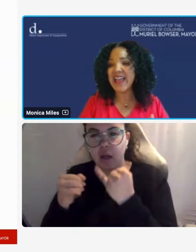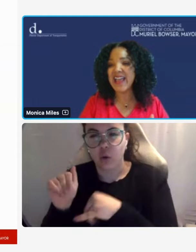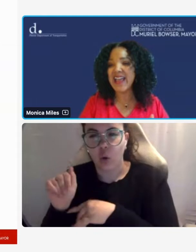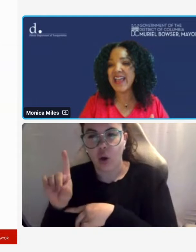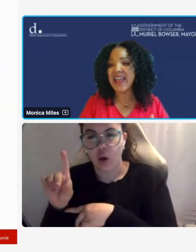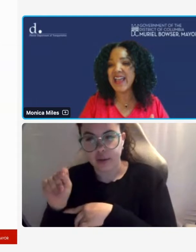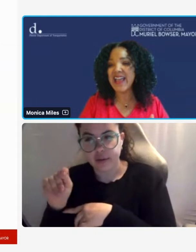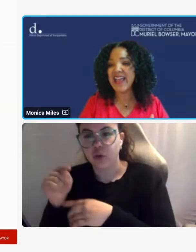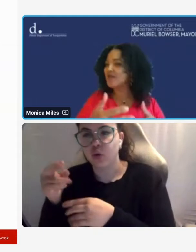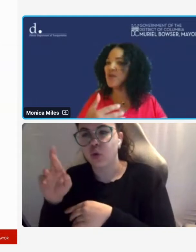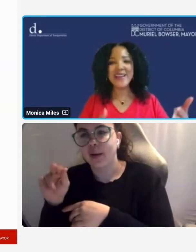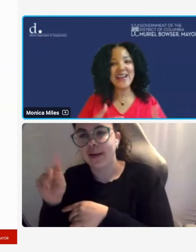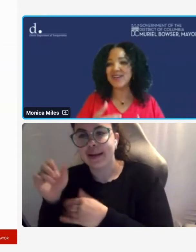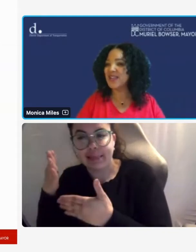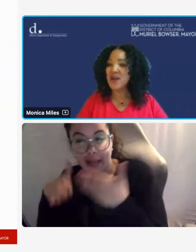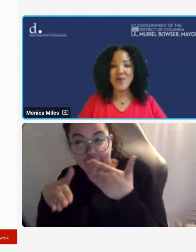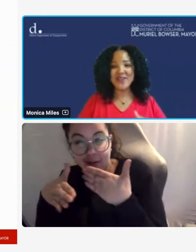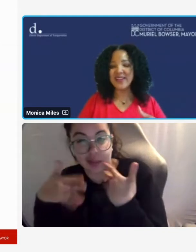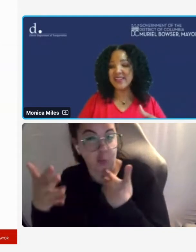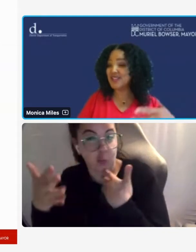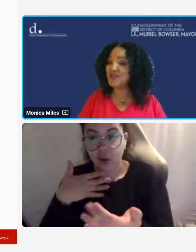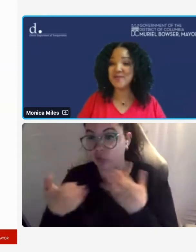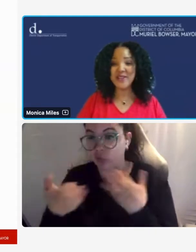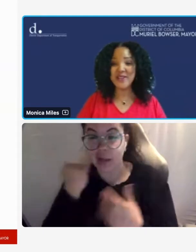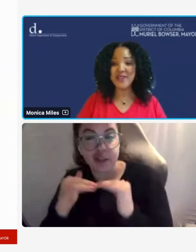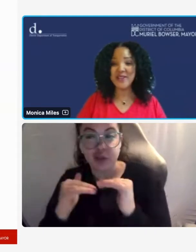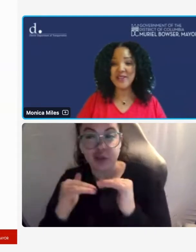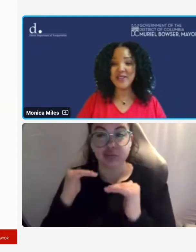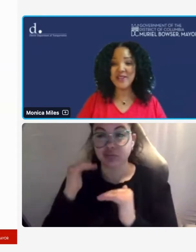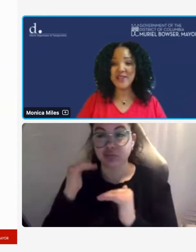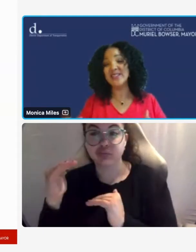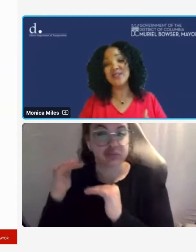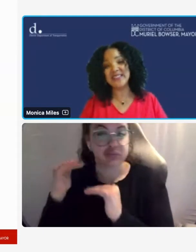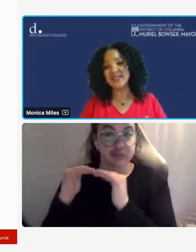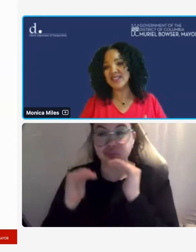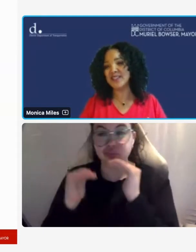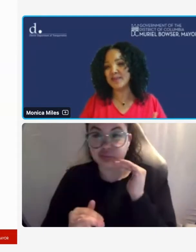at the end and then whatever way it goes whether it's to your benefit or whether it's to the dot's